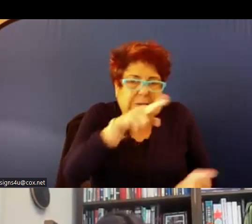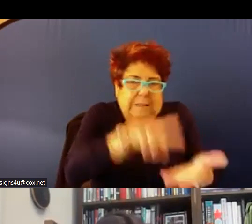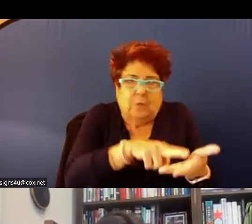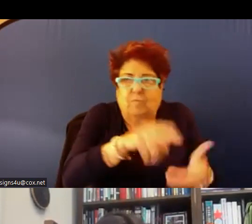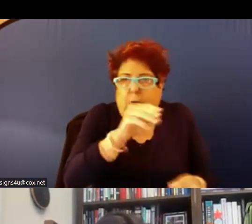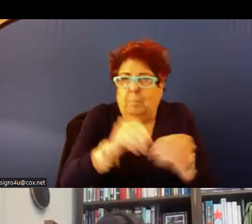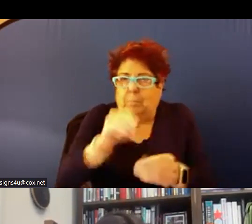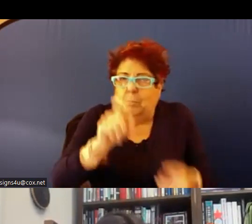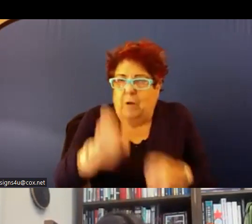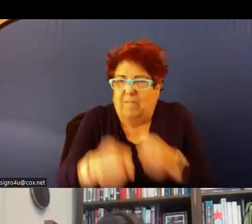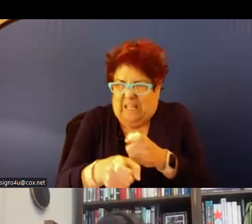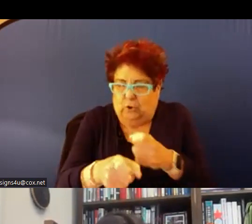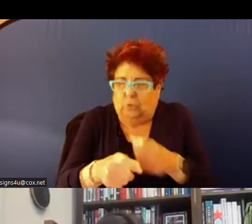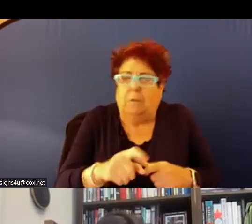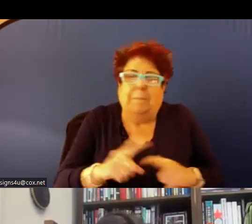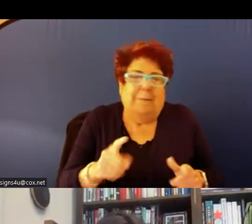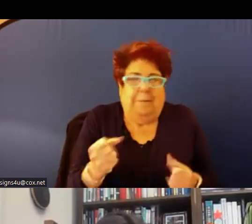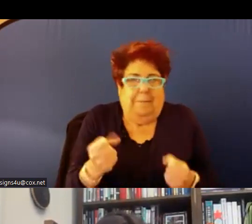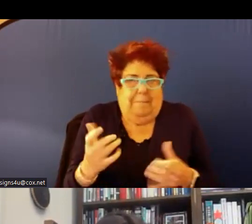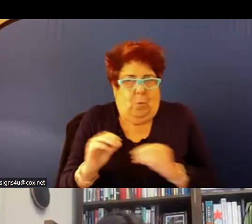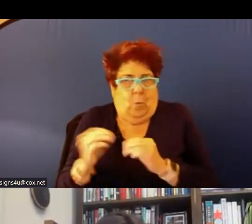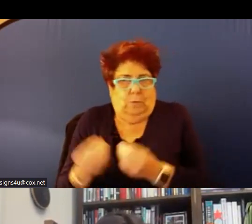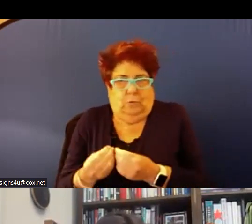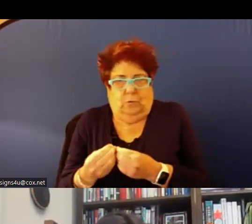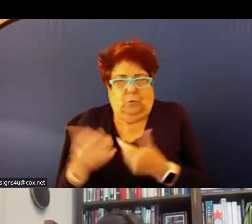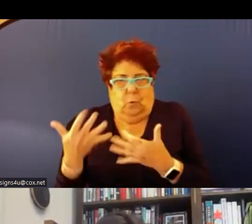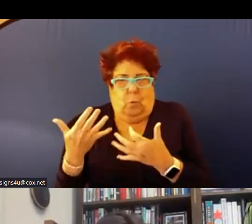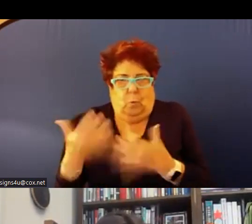but many of our organizations don't want to be responsible for coming back and removing that